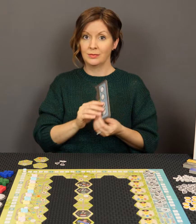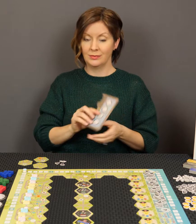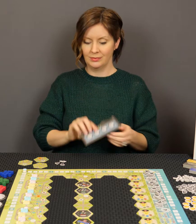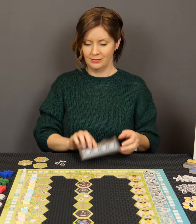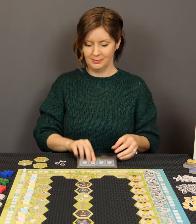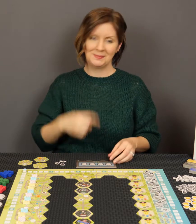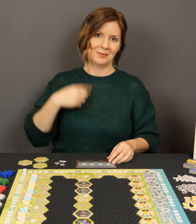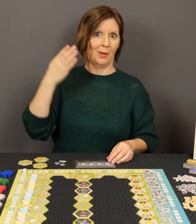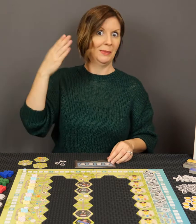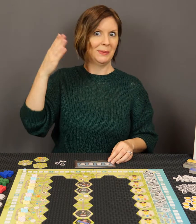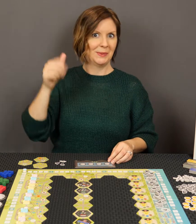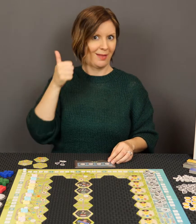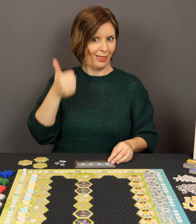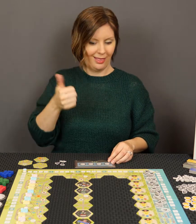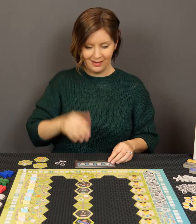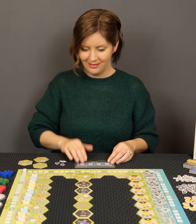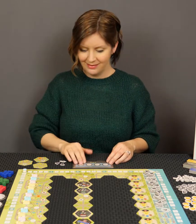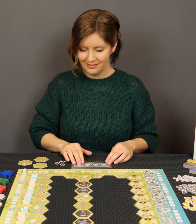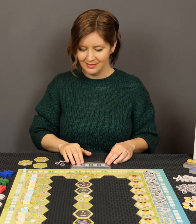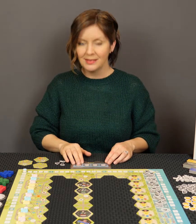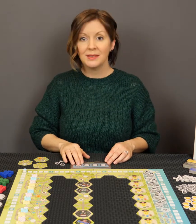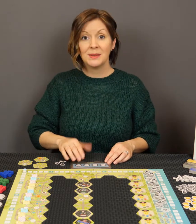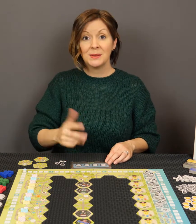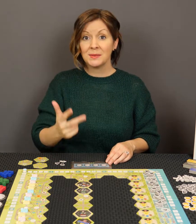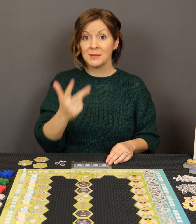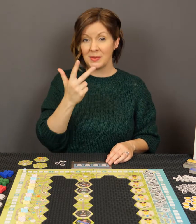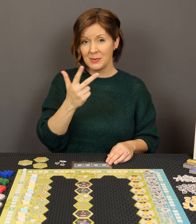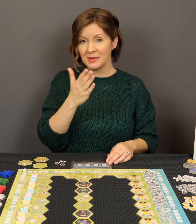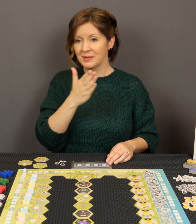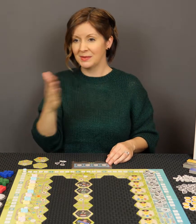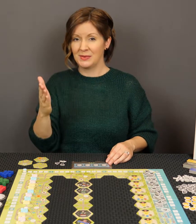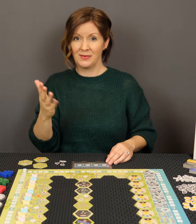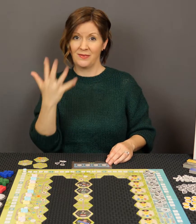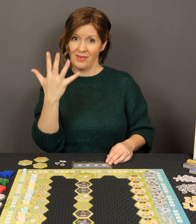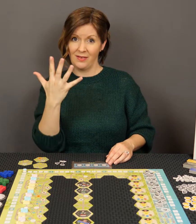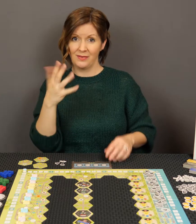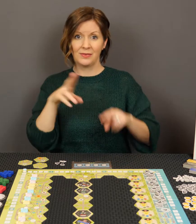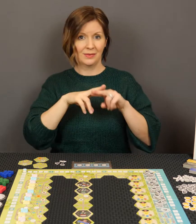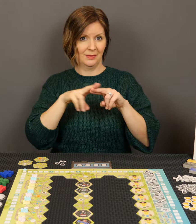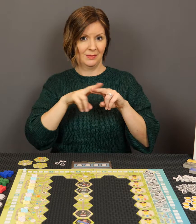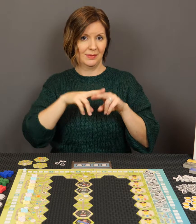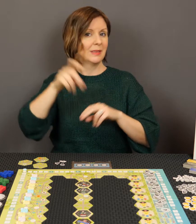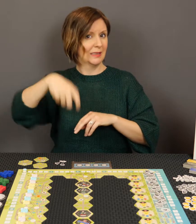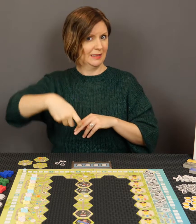I’m blue, of course!